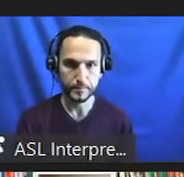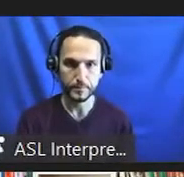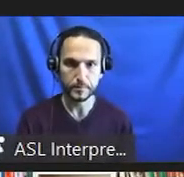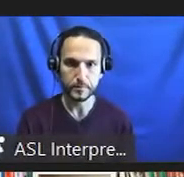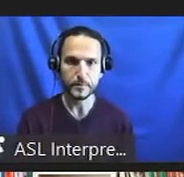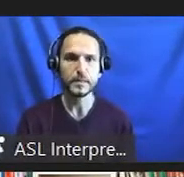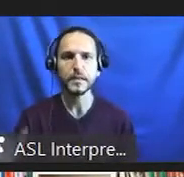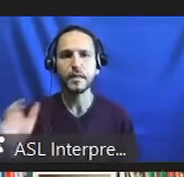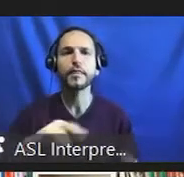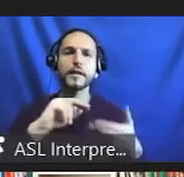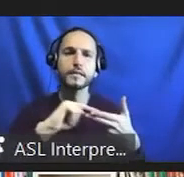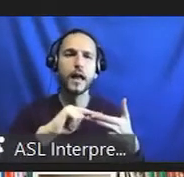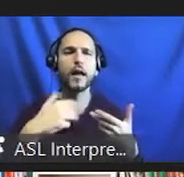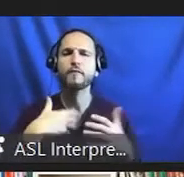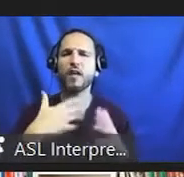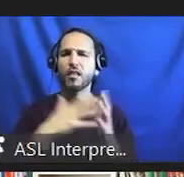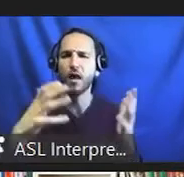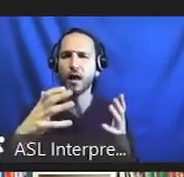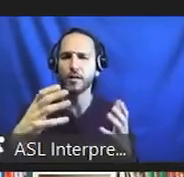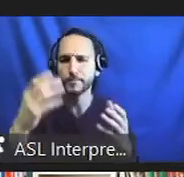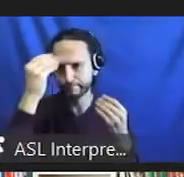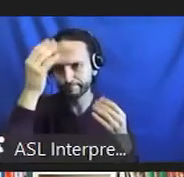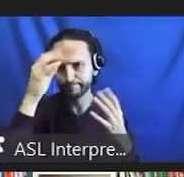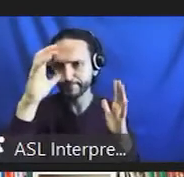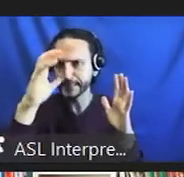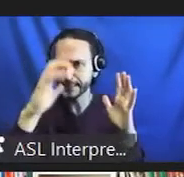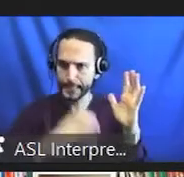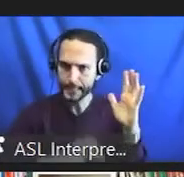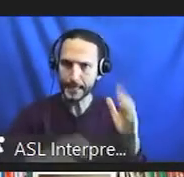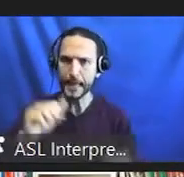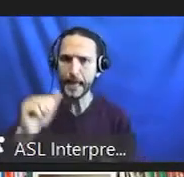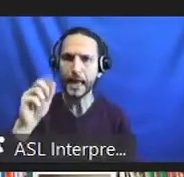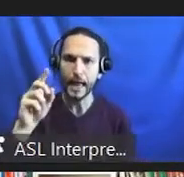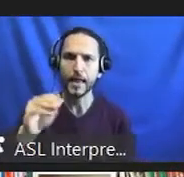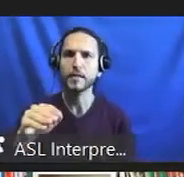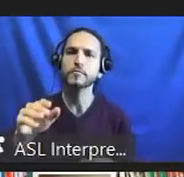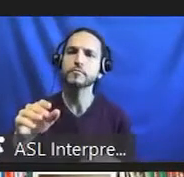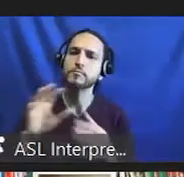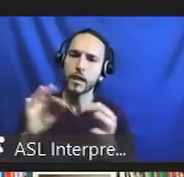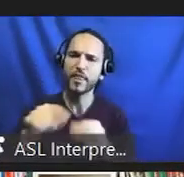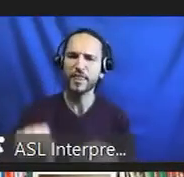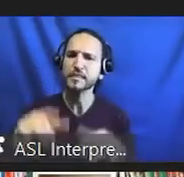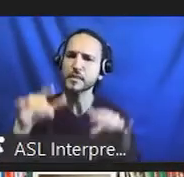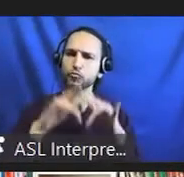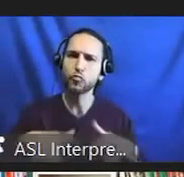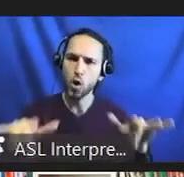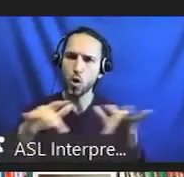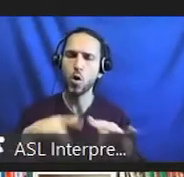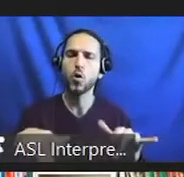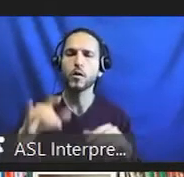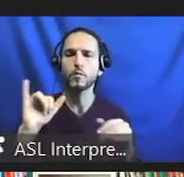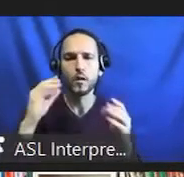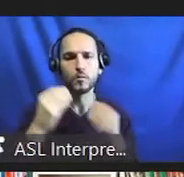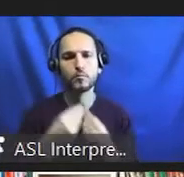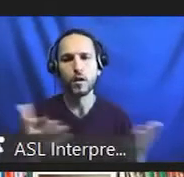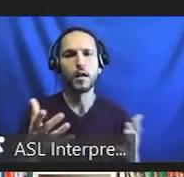lots of text on the slides. But as Adam mentioned, this is being recorded and it can be made available to later.